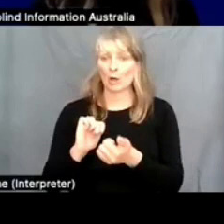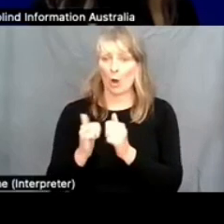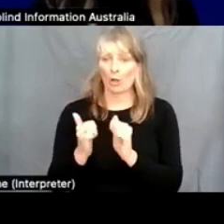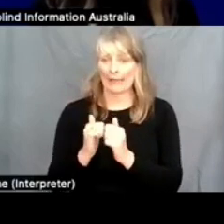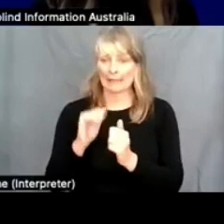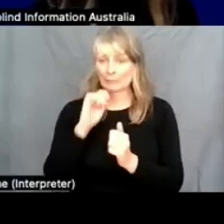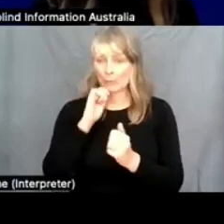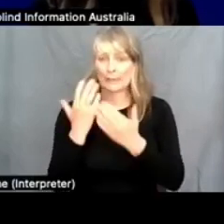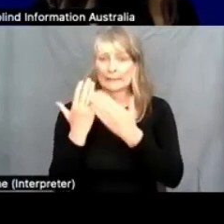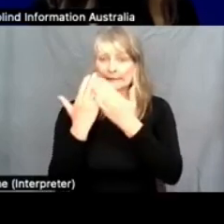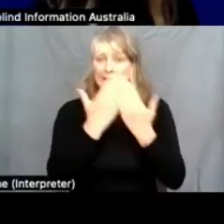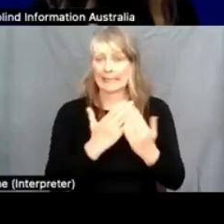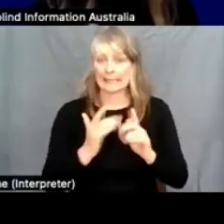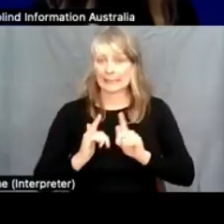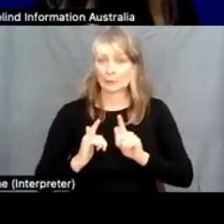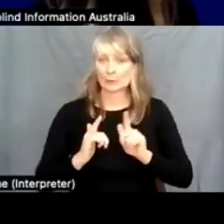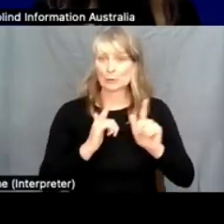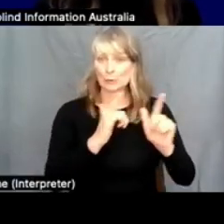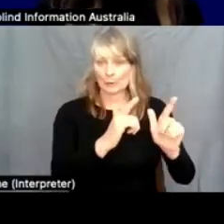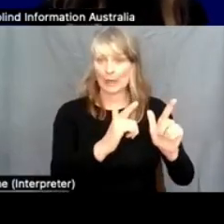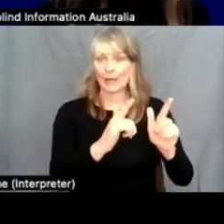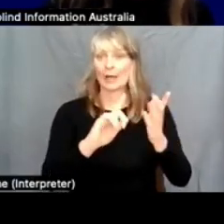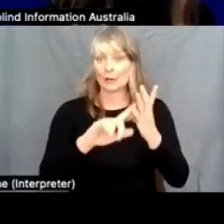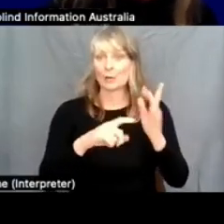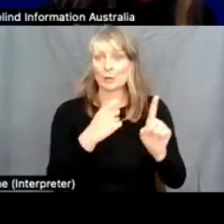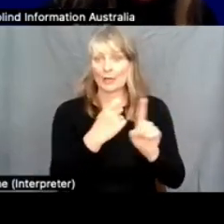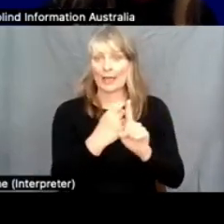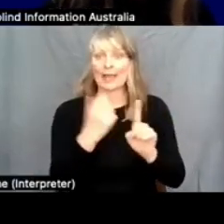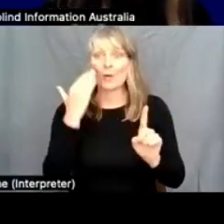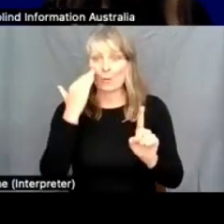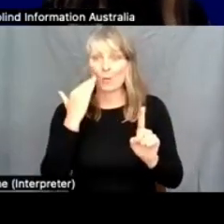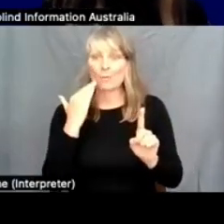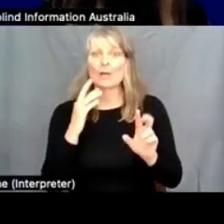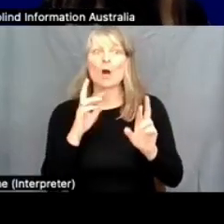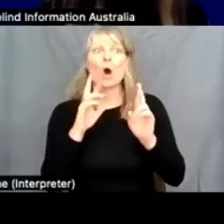and will be going to the UK. We are really hoping she will be able to do Jenny Fletcher's course.